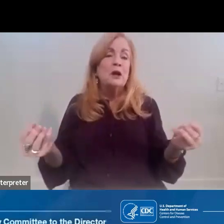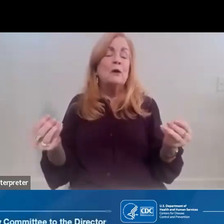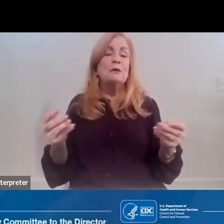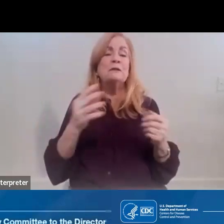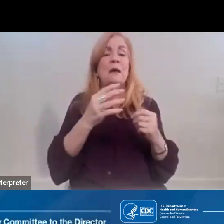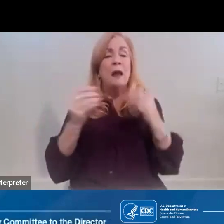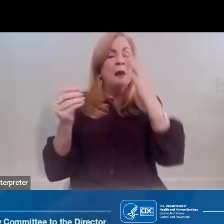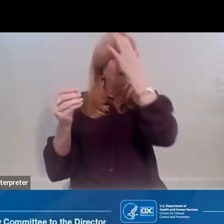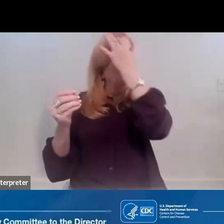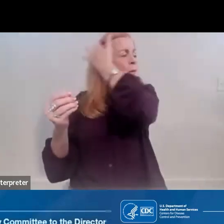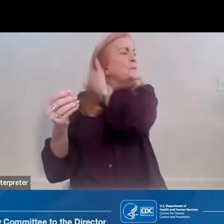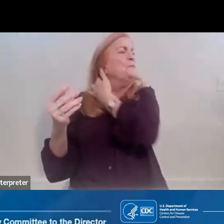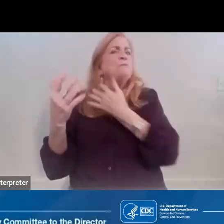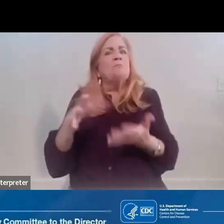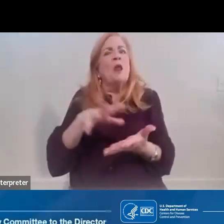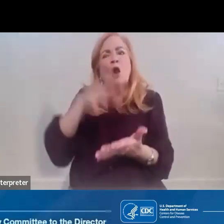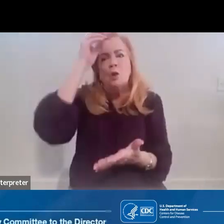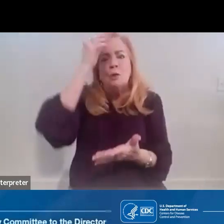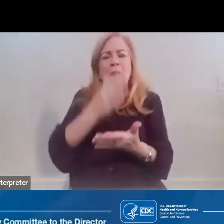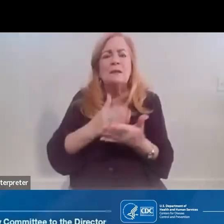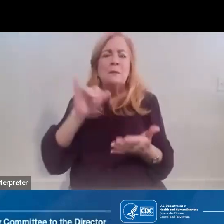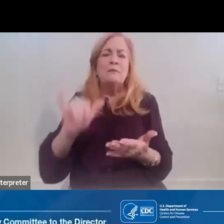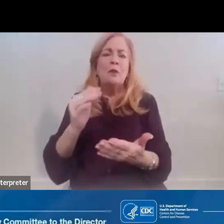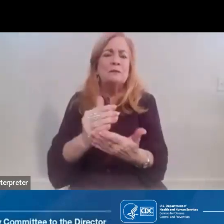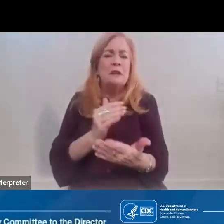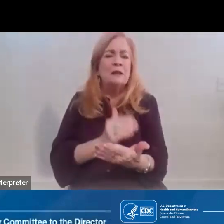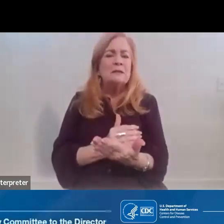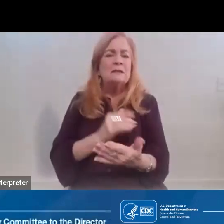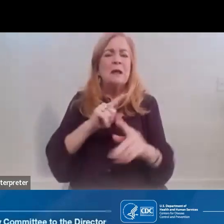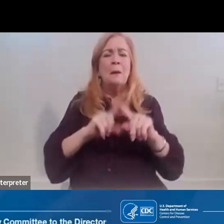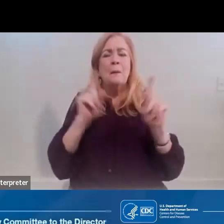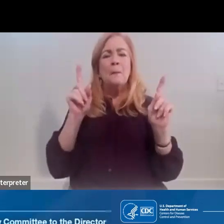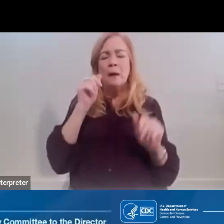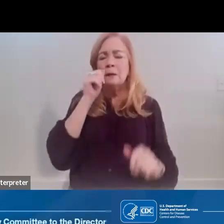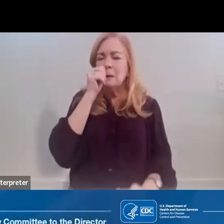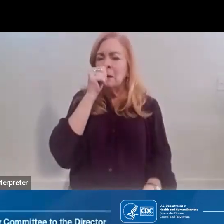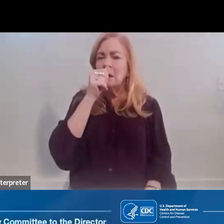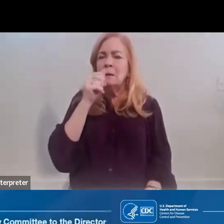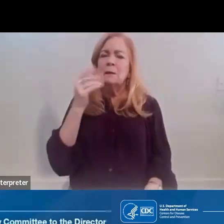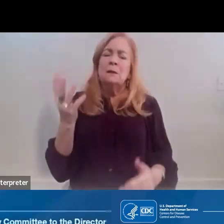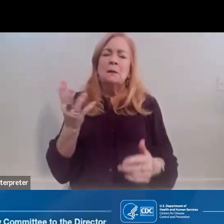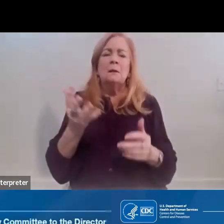You know, so learning some of those lessons, but sort of without as much